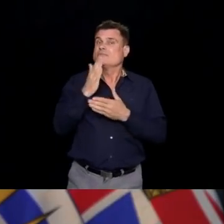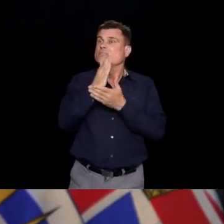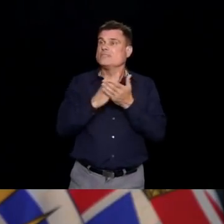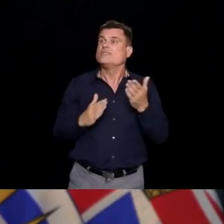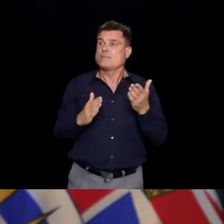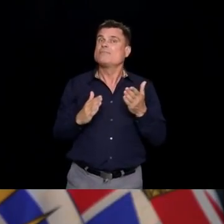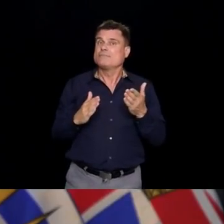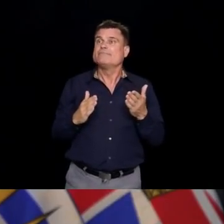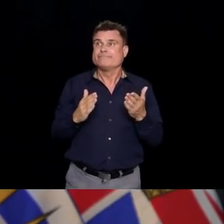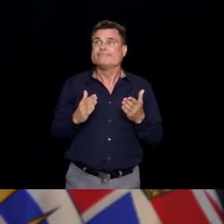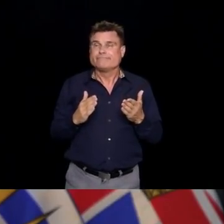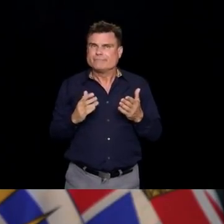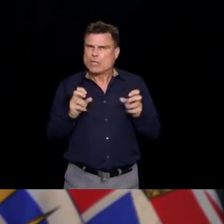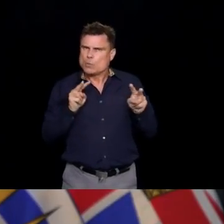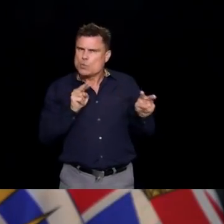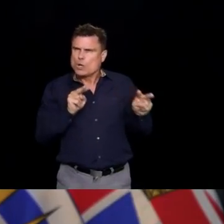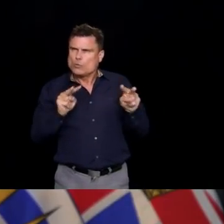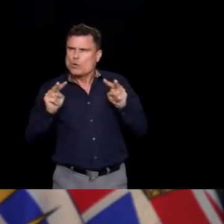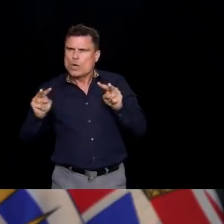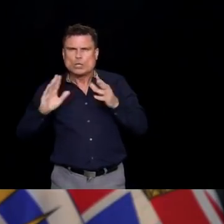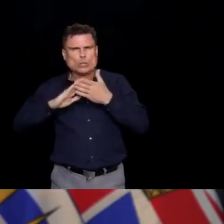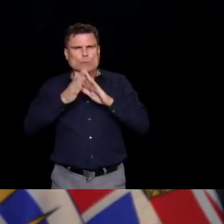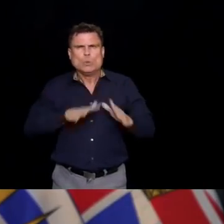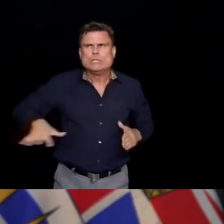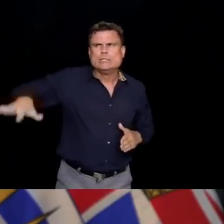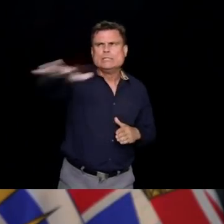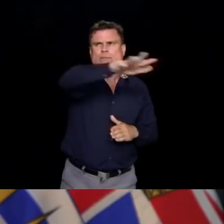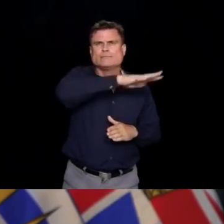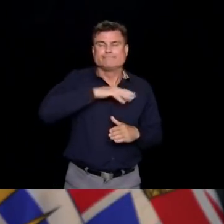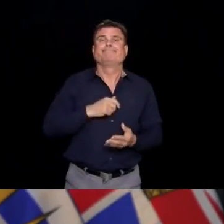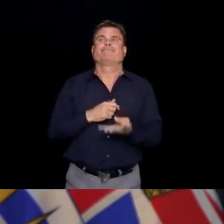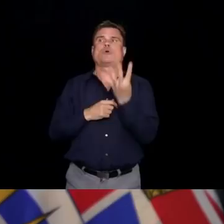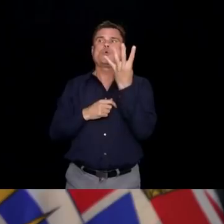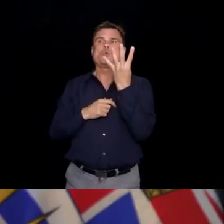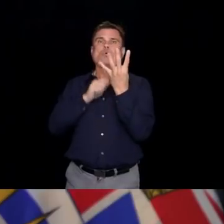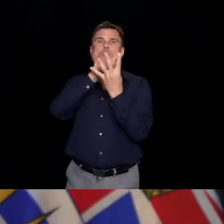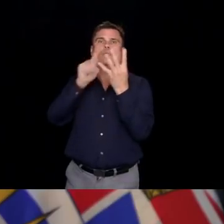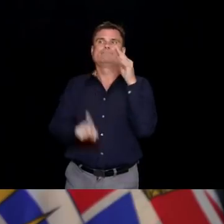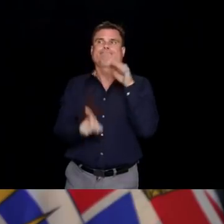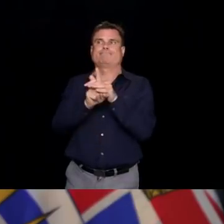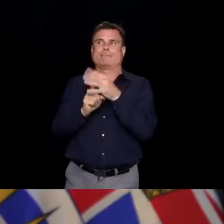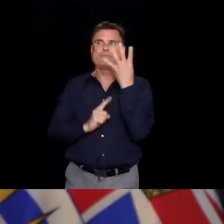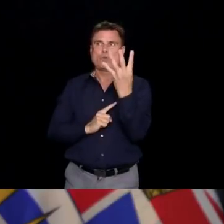some of our community outbreaks and clusters that we've been following. There are now four cases connected with